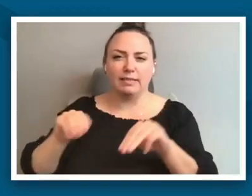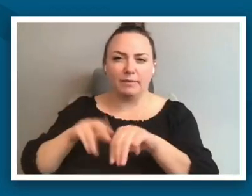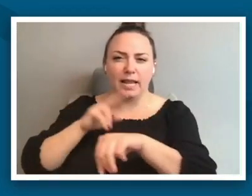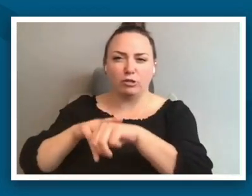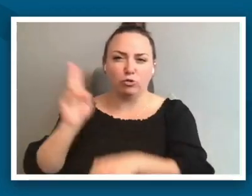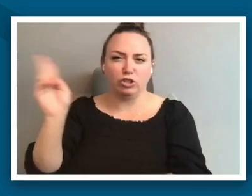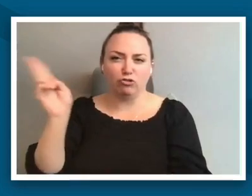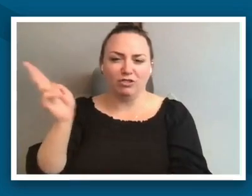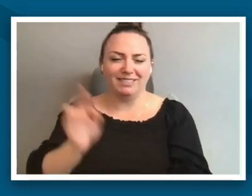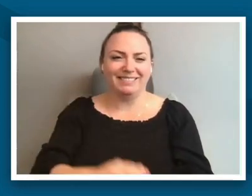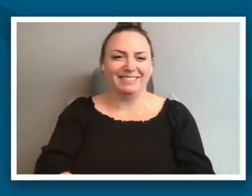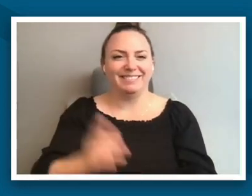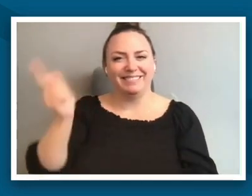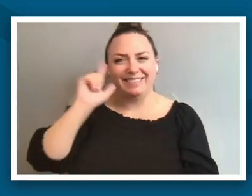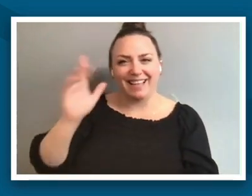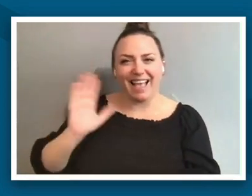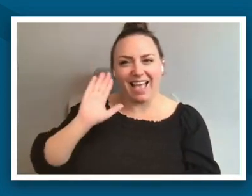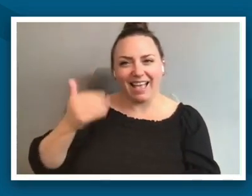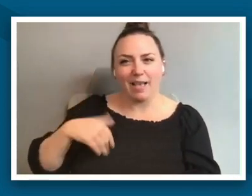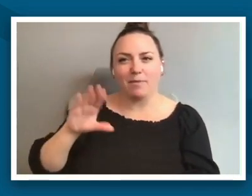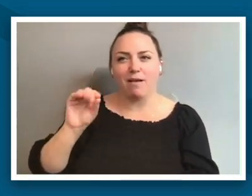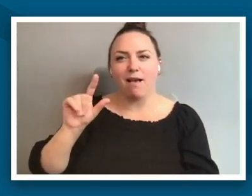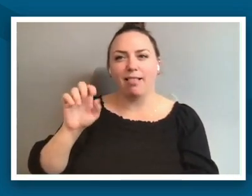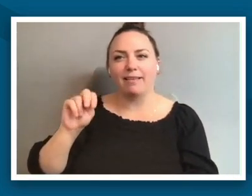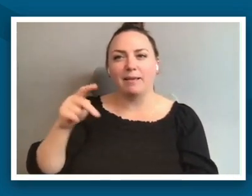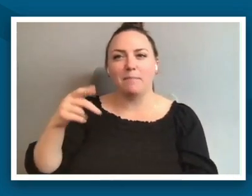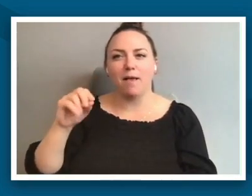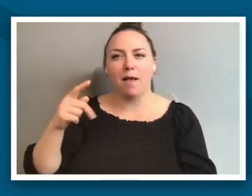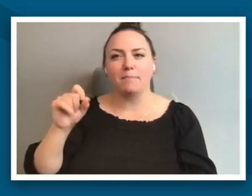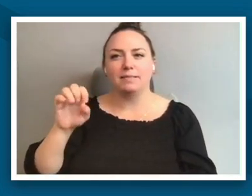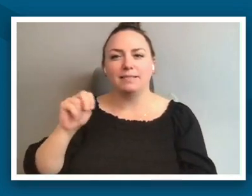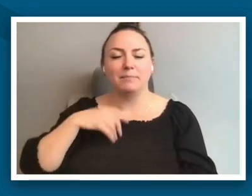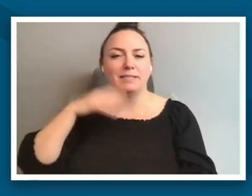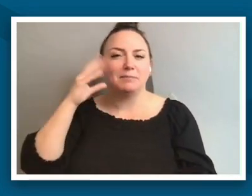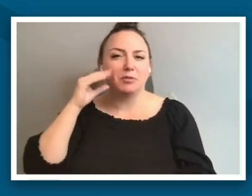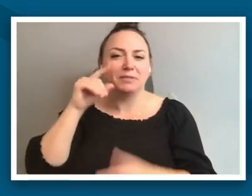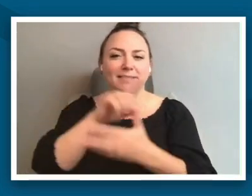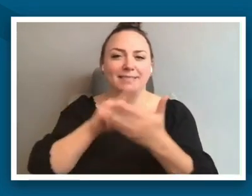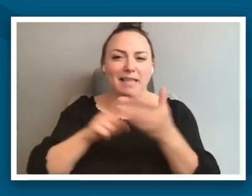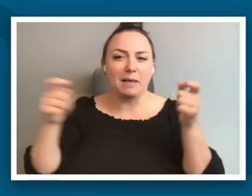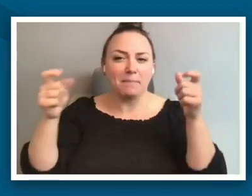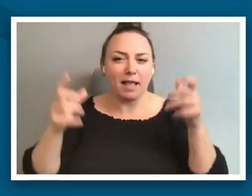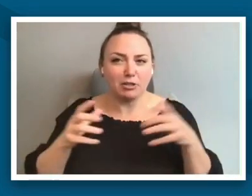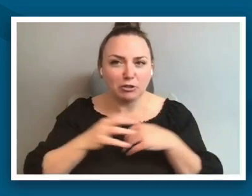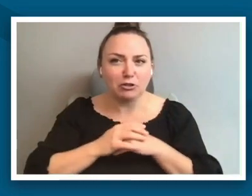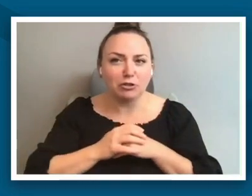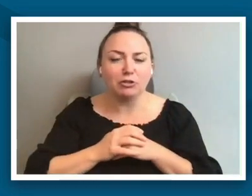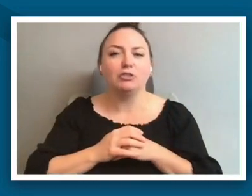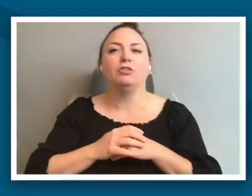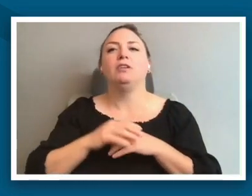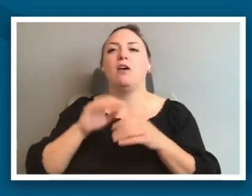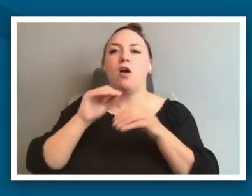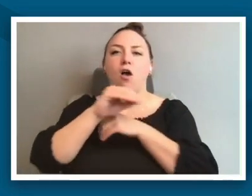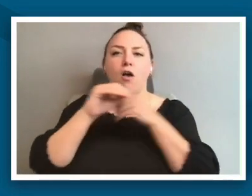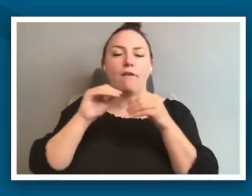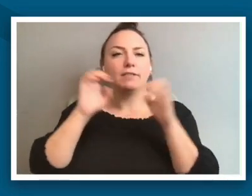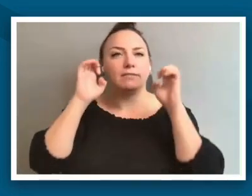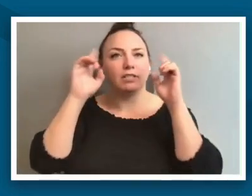hi i'm colleen popson i'm experience design manager in the office of education outreach and